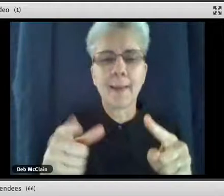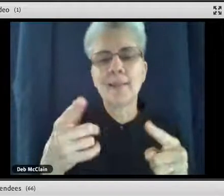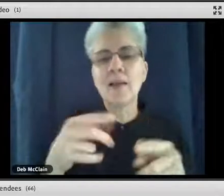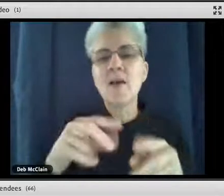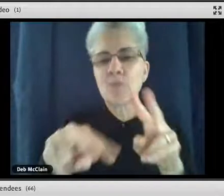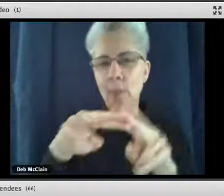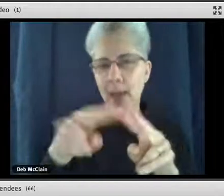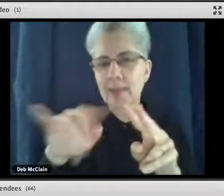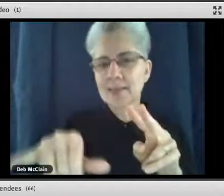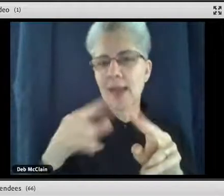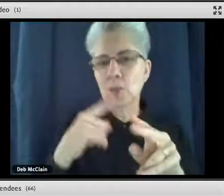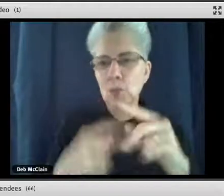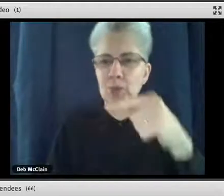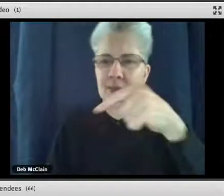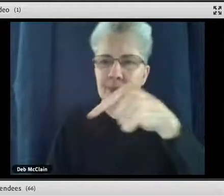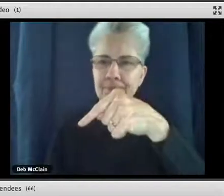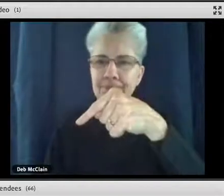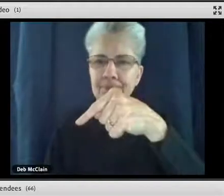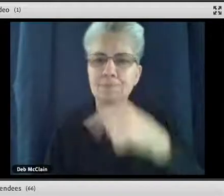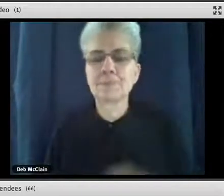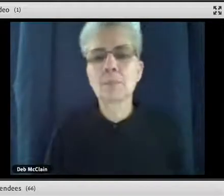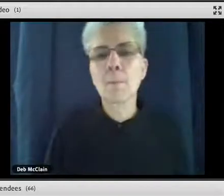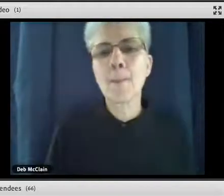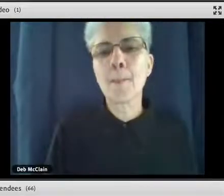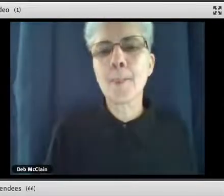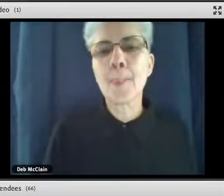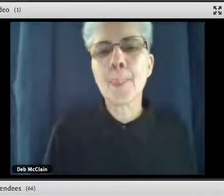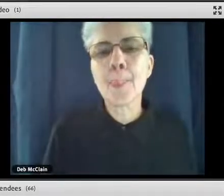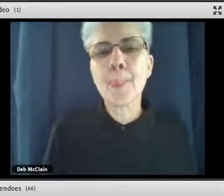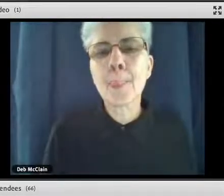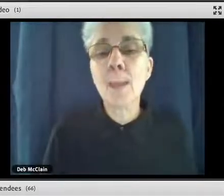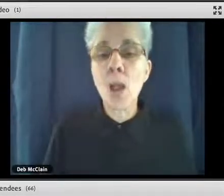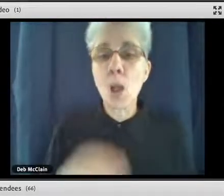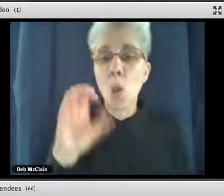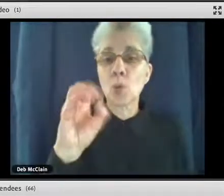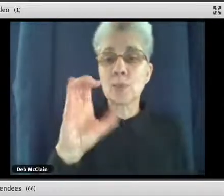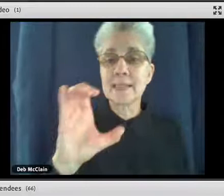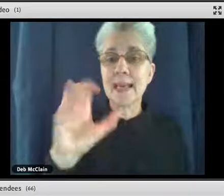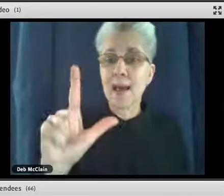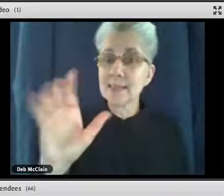since we're in 2020 right now, or the pound sign for those of us who are a little older. Use that.